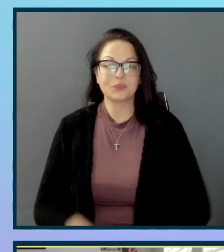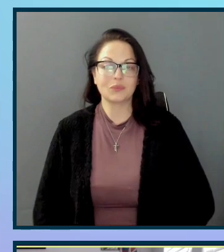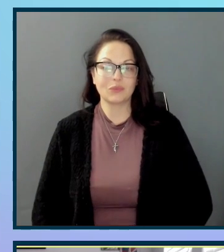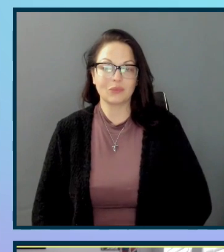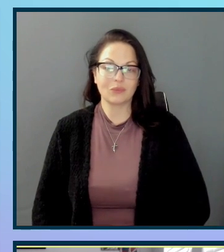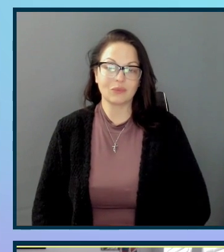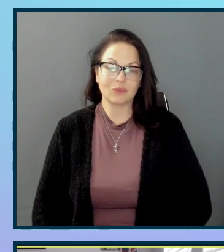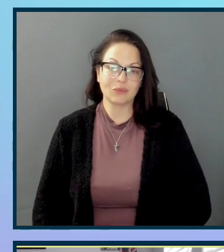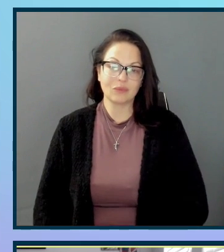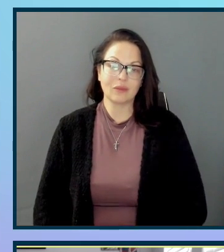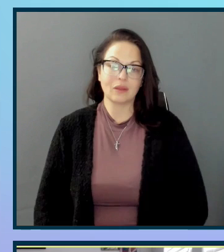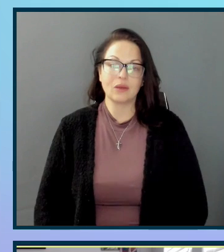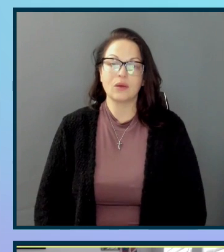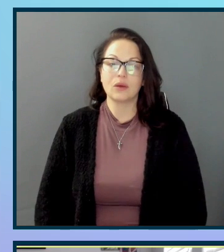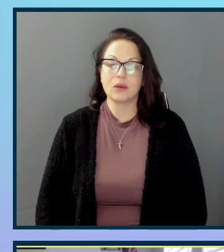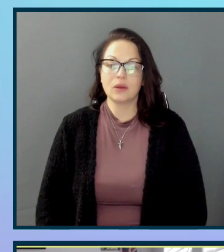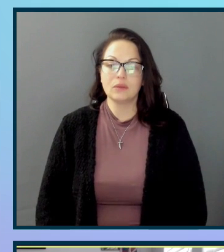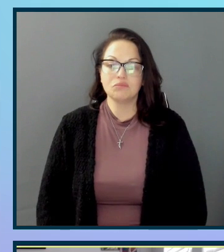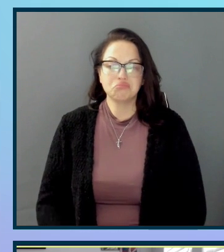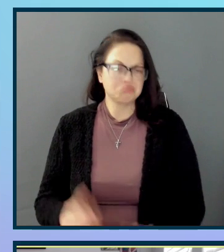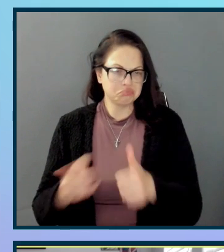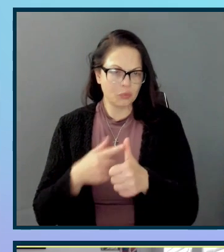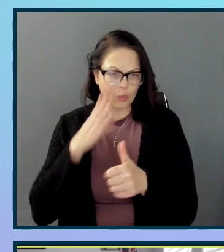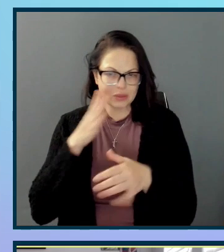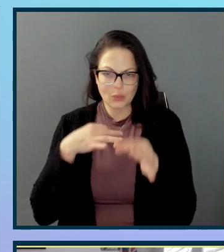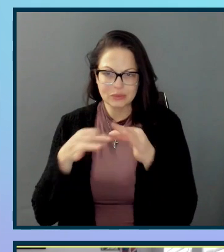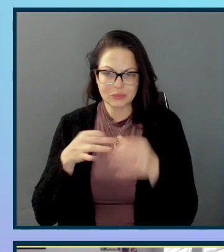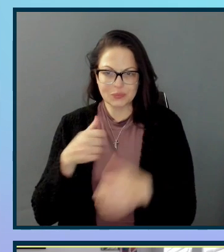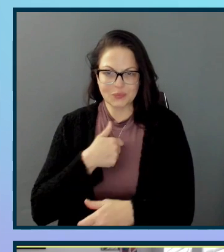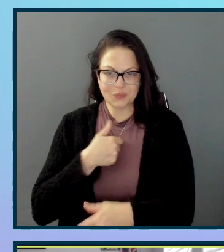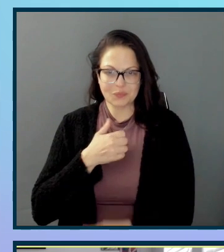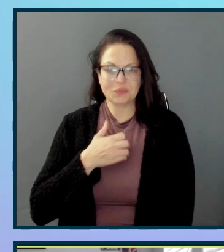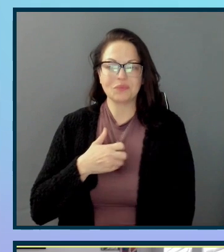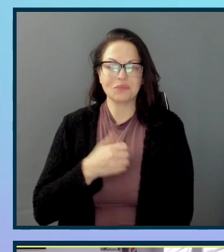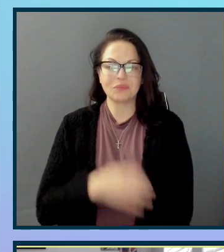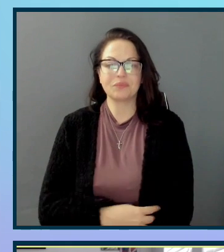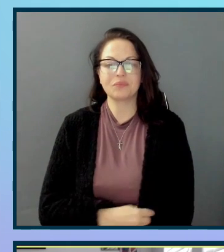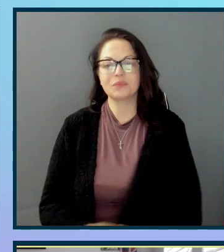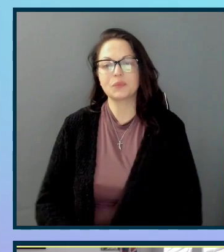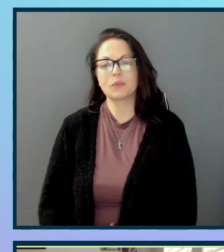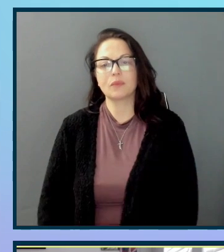Actually, first, I should probably just describe myself for those of you who want to know what I look like.